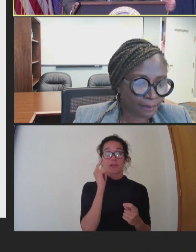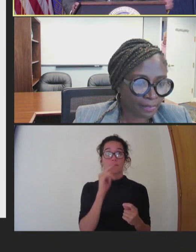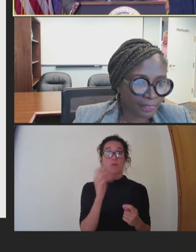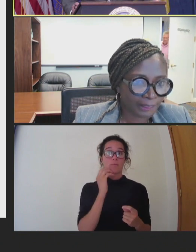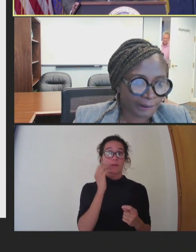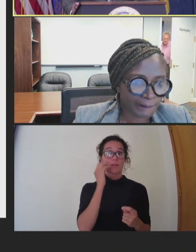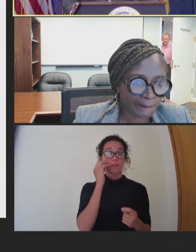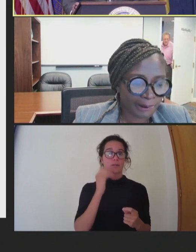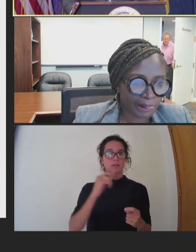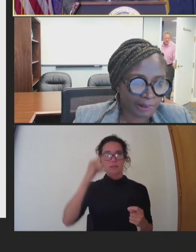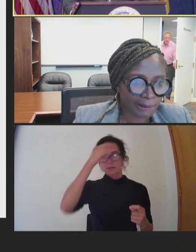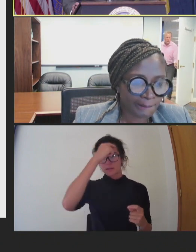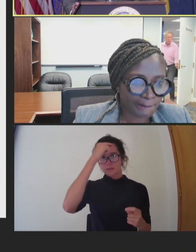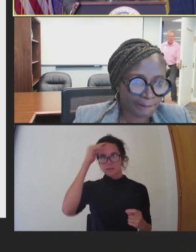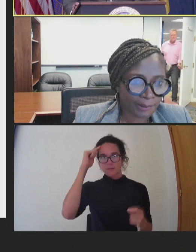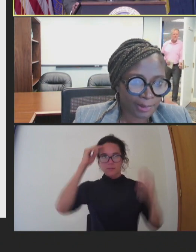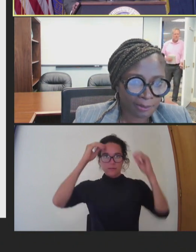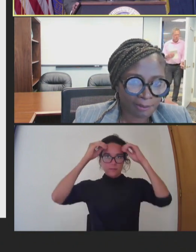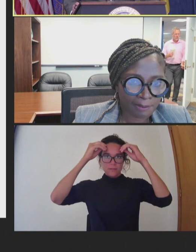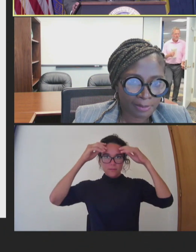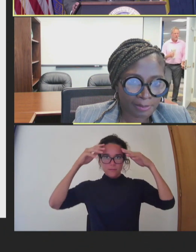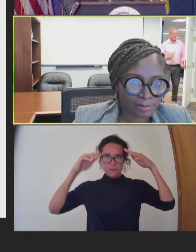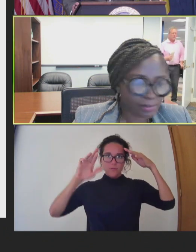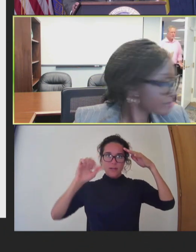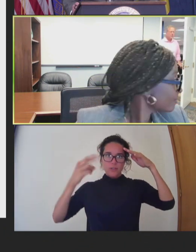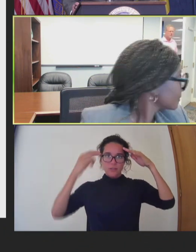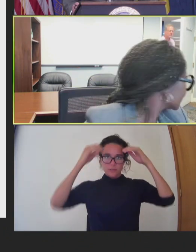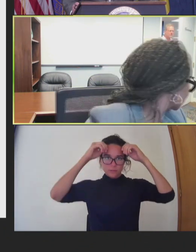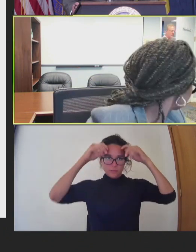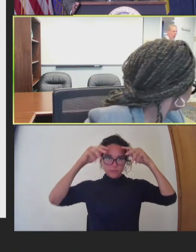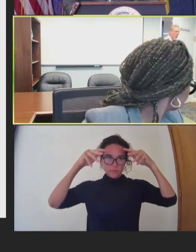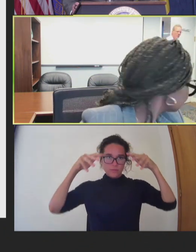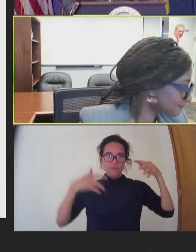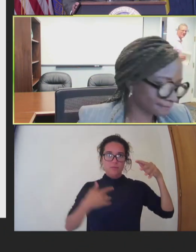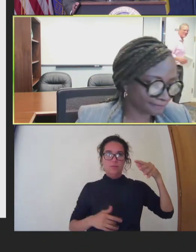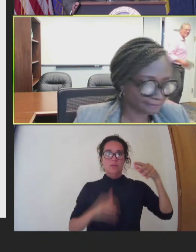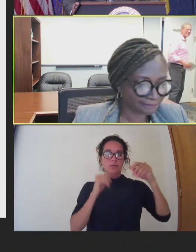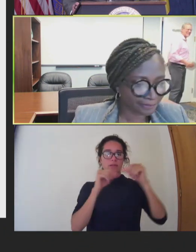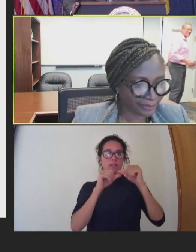the rest of the body. The rash typically lasts for seven days. But these children